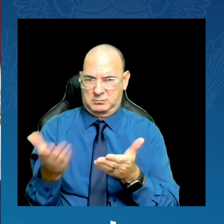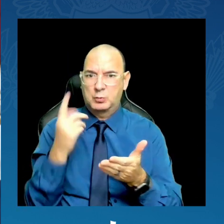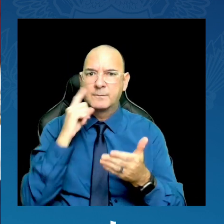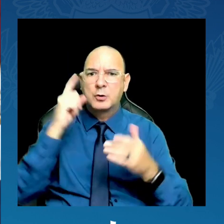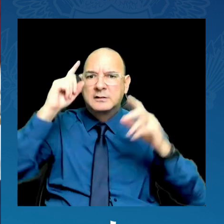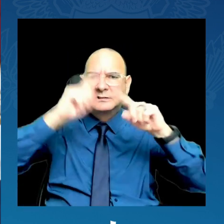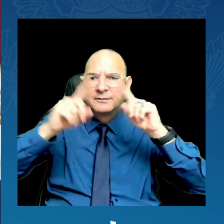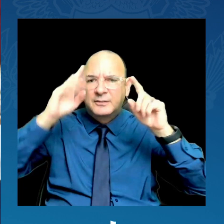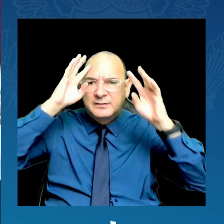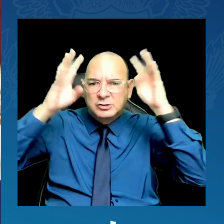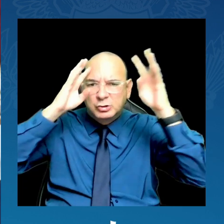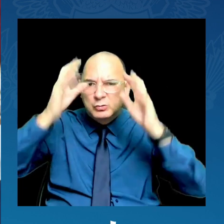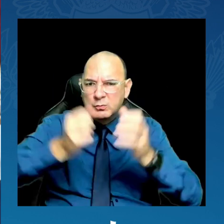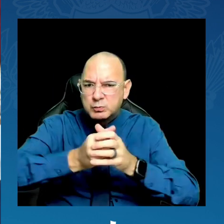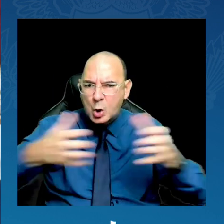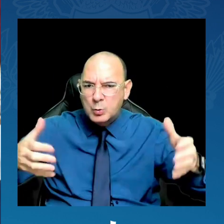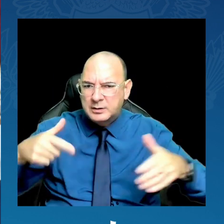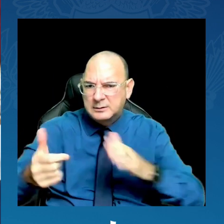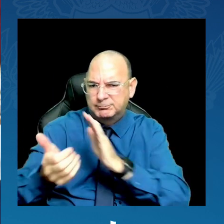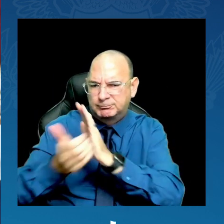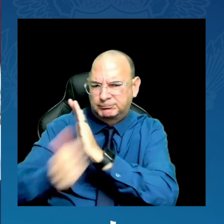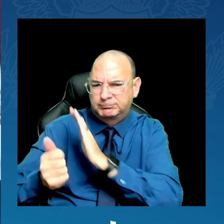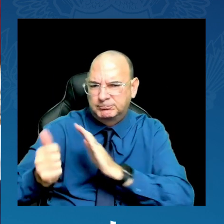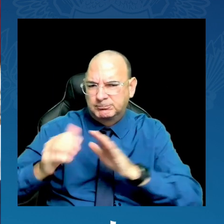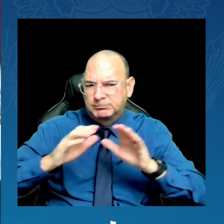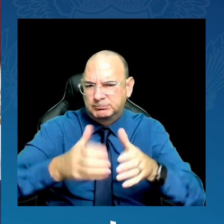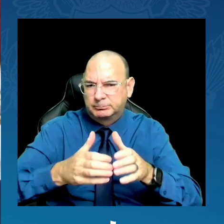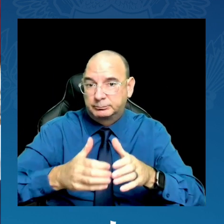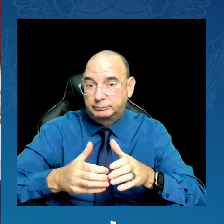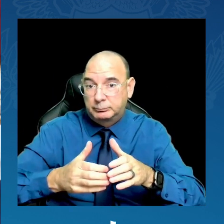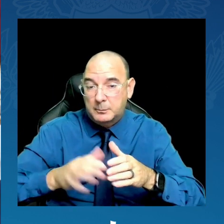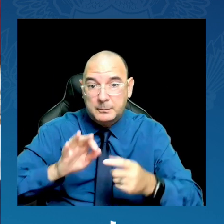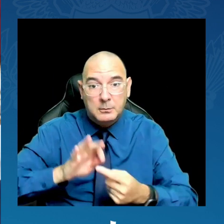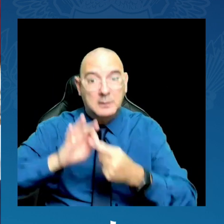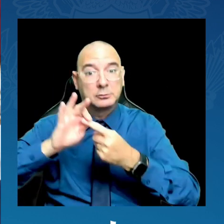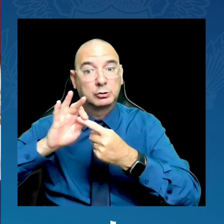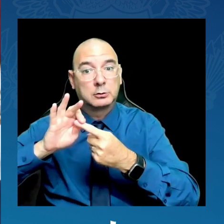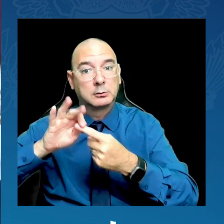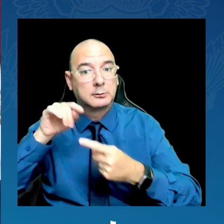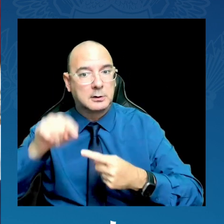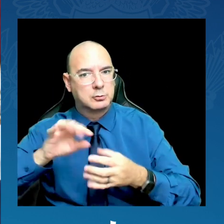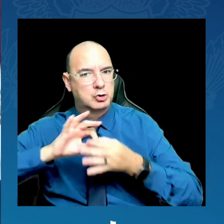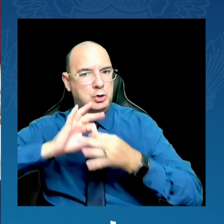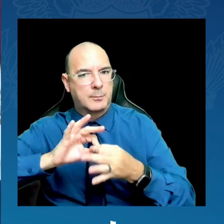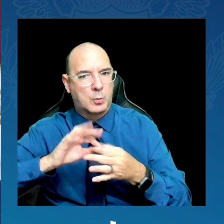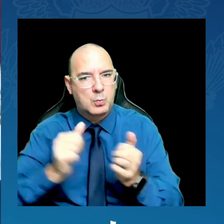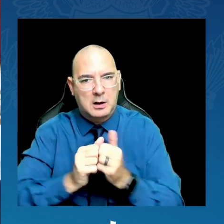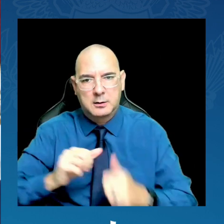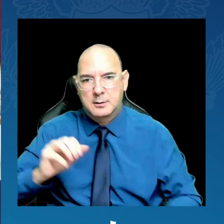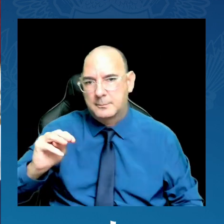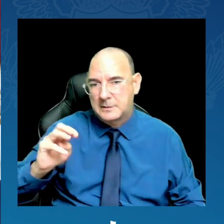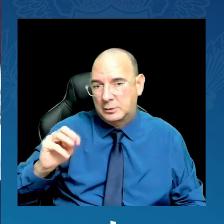especially in coordination with minority serving institutions, tribal colleges and universities